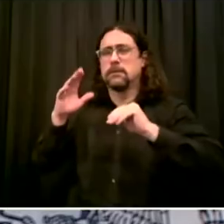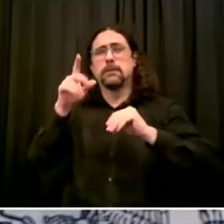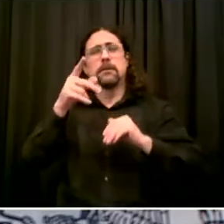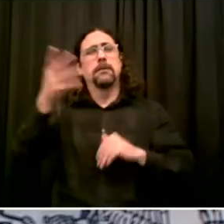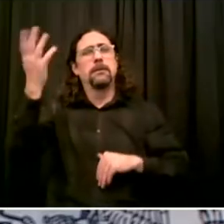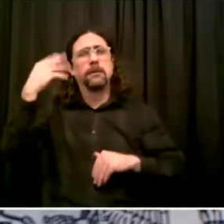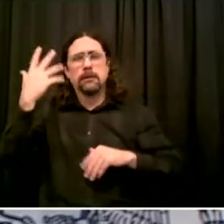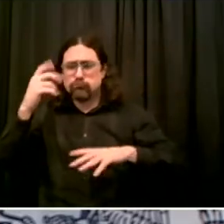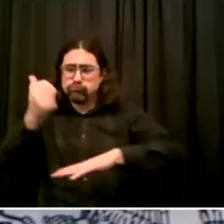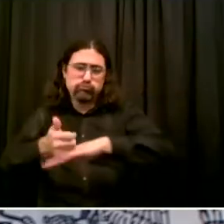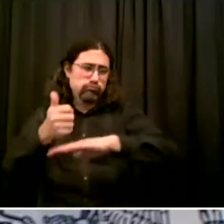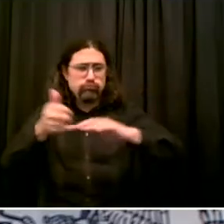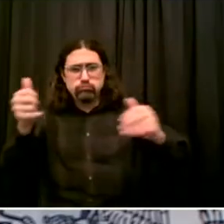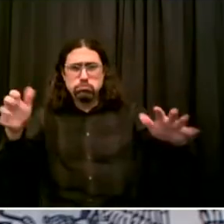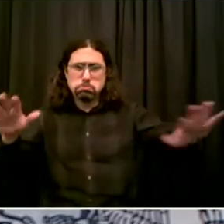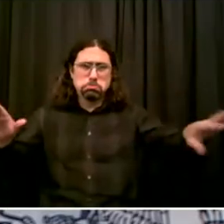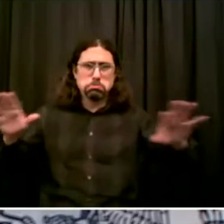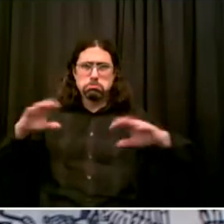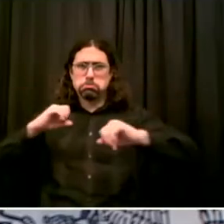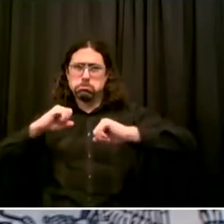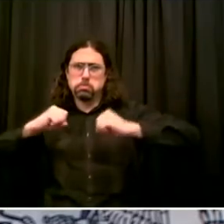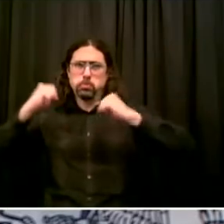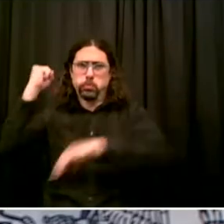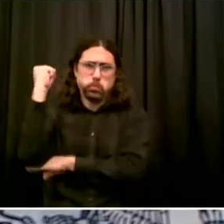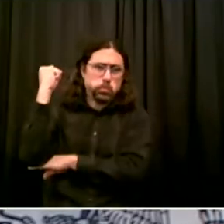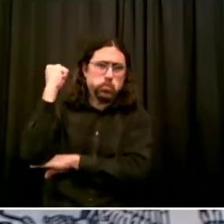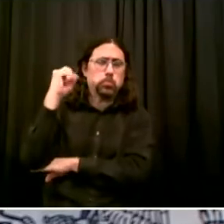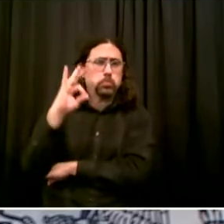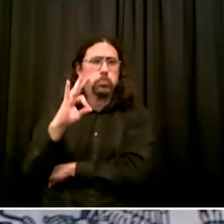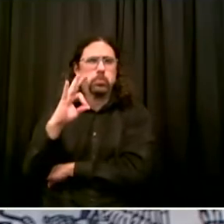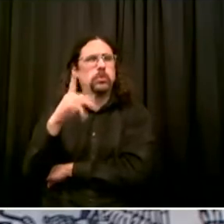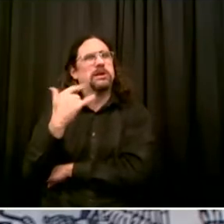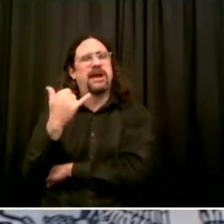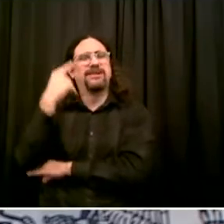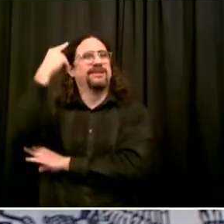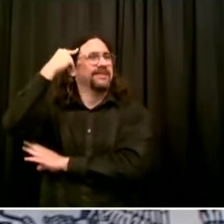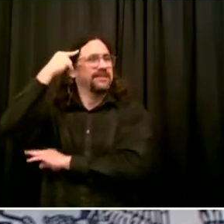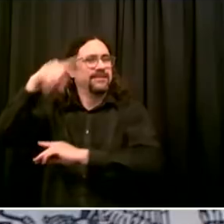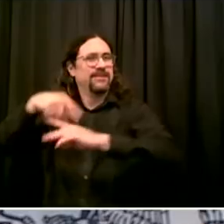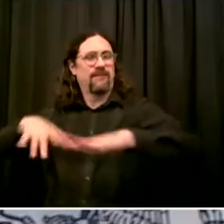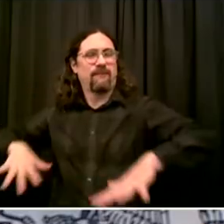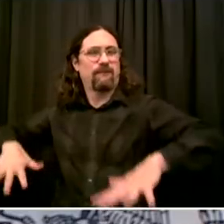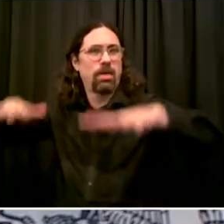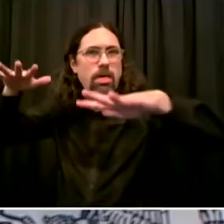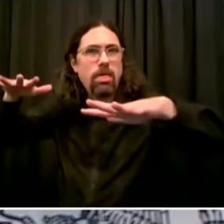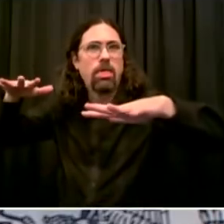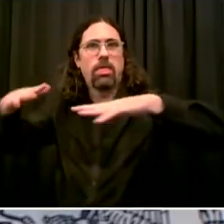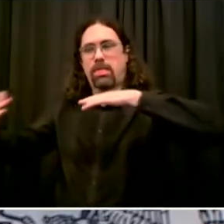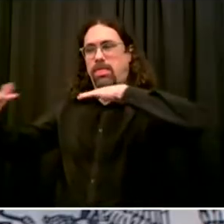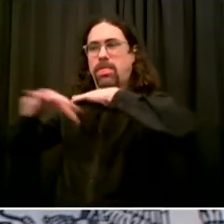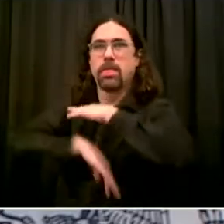GOING TO HAVE IS TO THINK AUBOT OUR BIGGER FUTURE. YOU THINK ABOUT LERITALY L DADECESDO WN THE